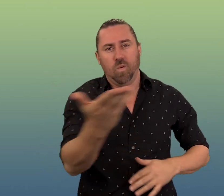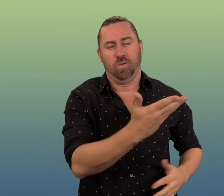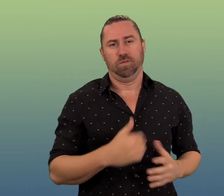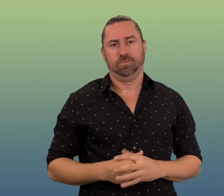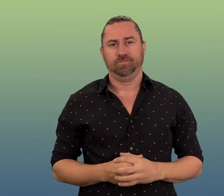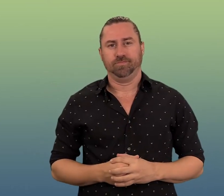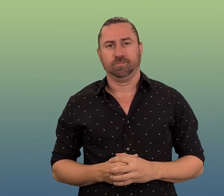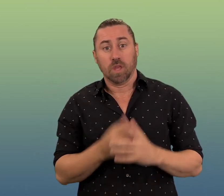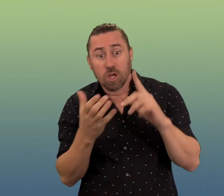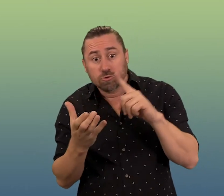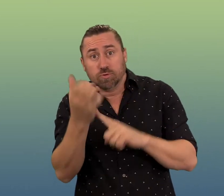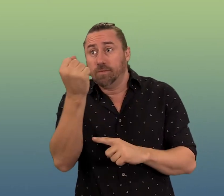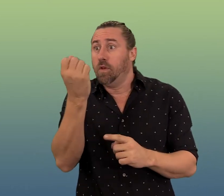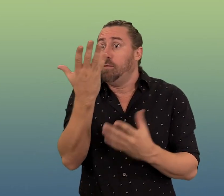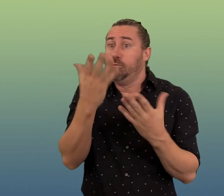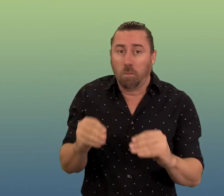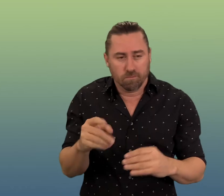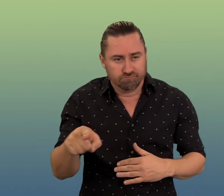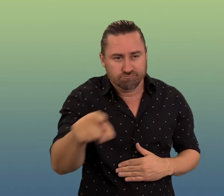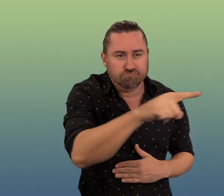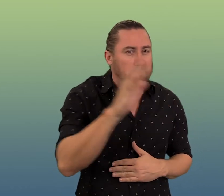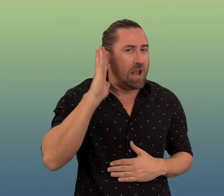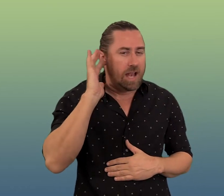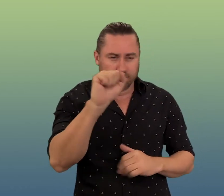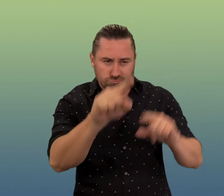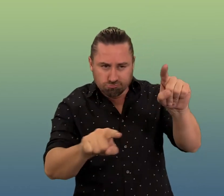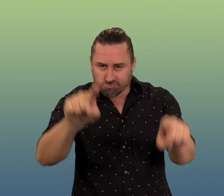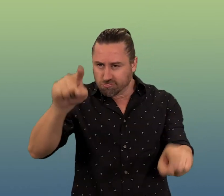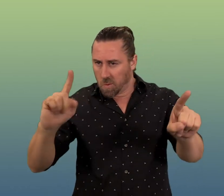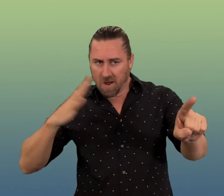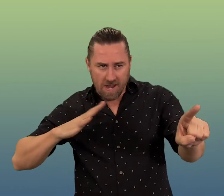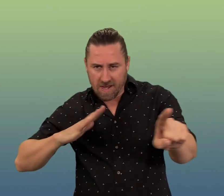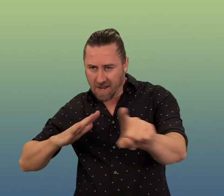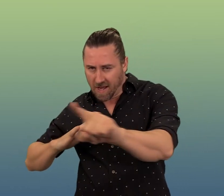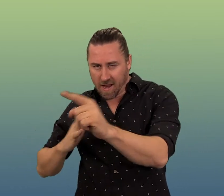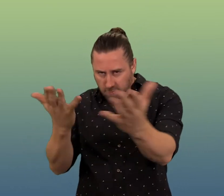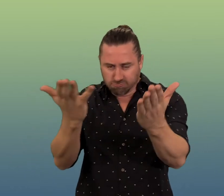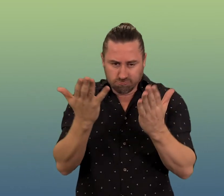We will only achieve this by listening to and considering the diverse needs of all customers